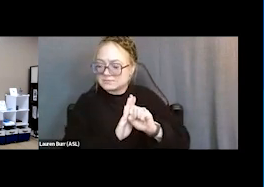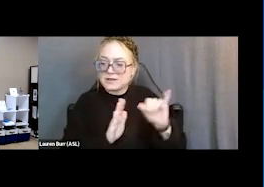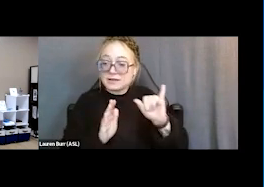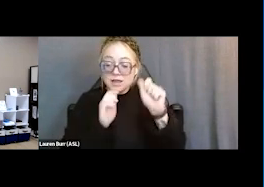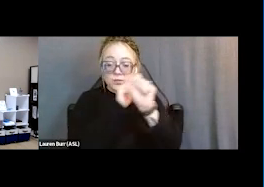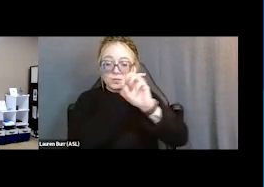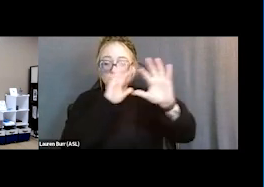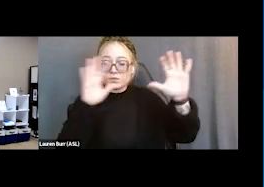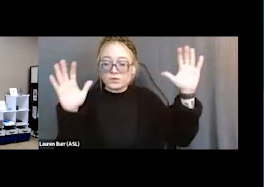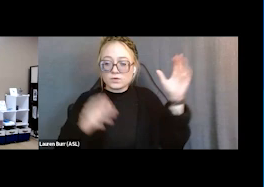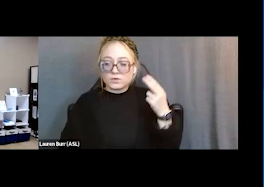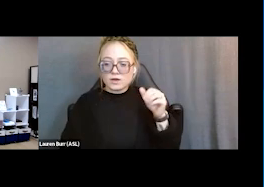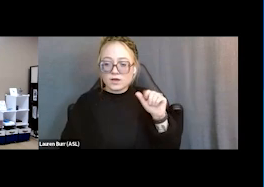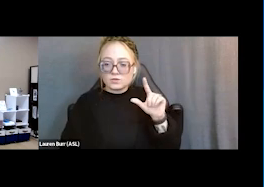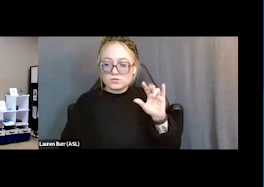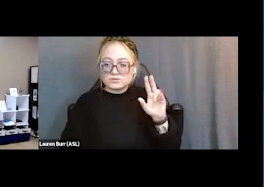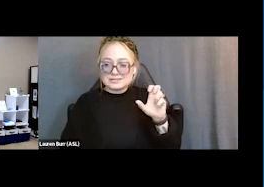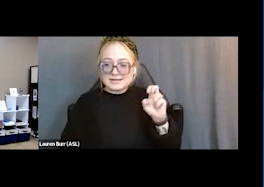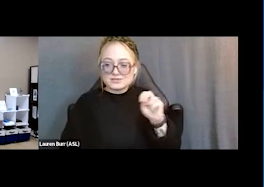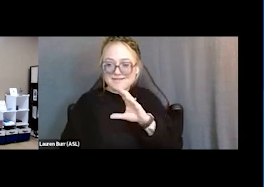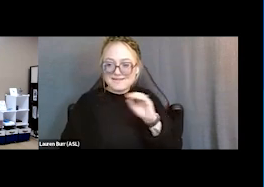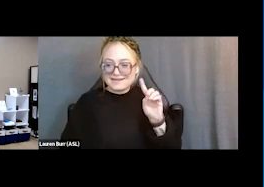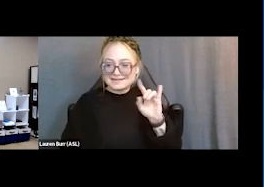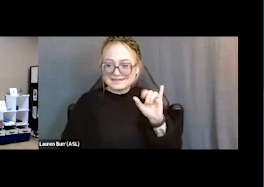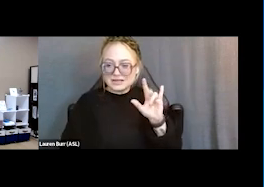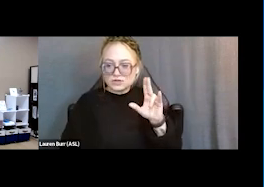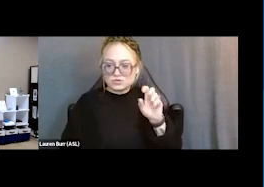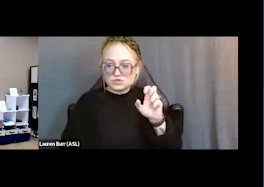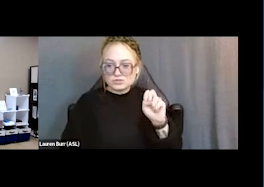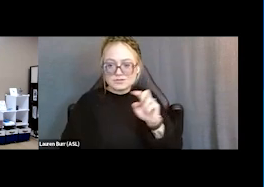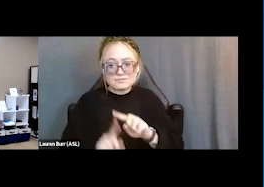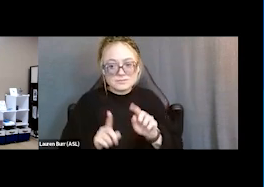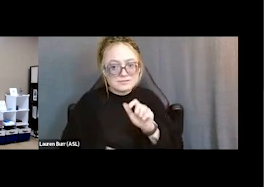but it is not a specific mental illness, it's just a symptom.